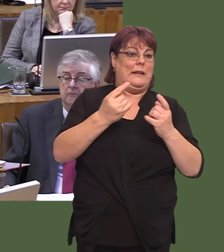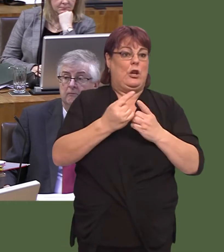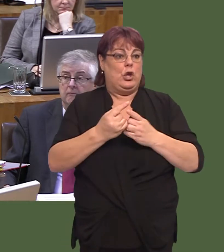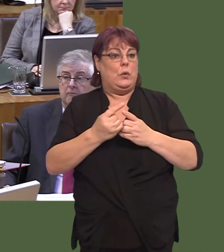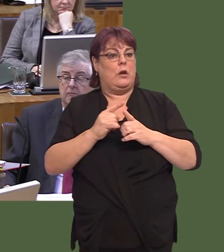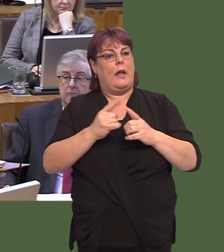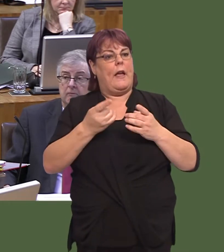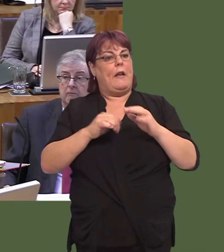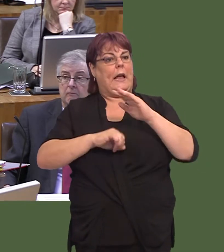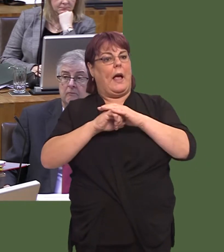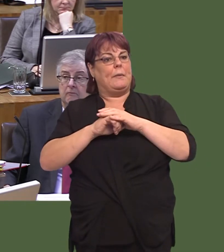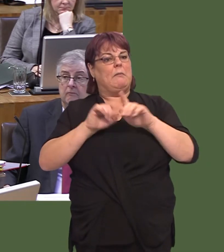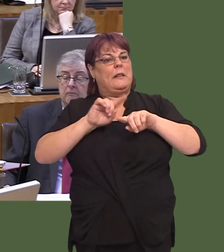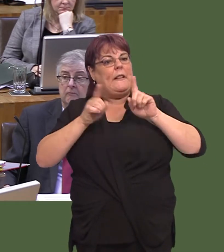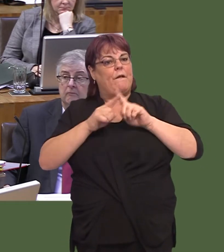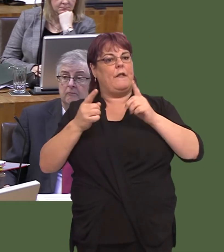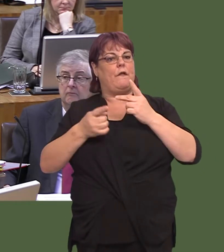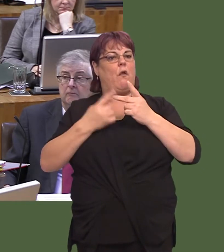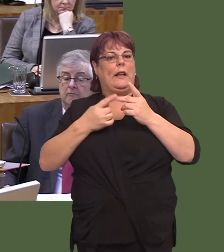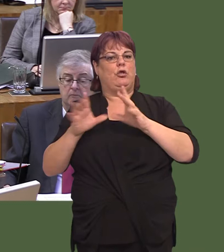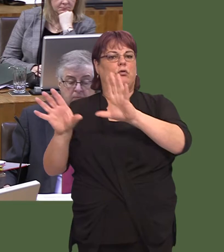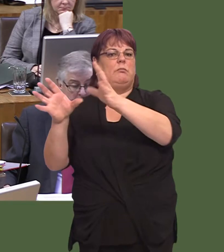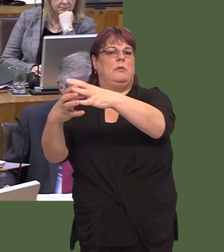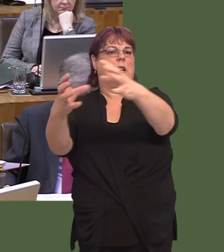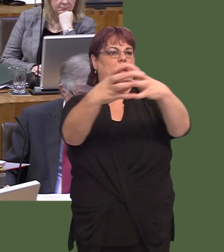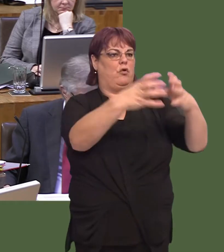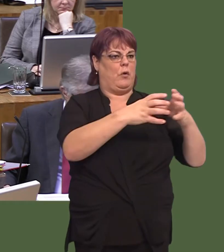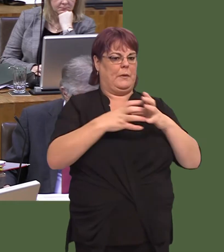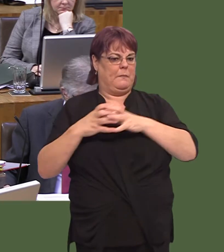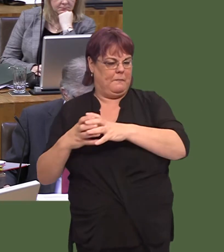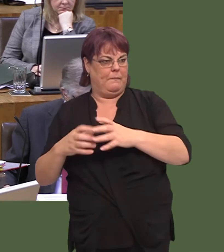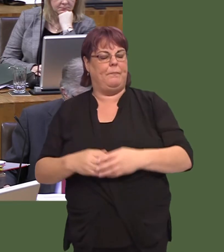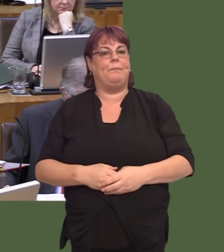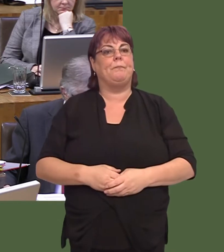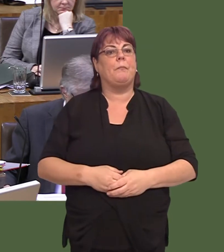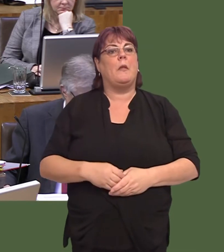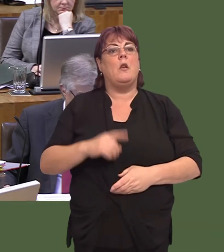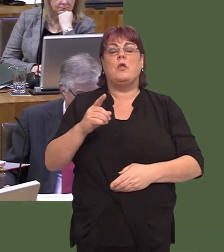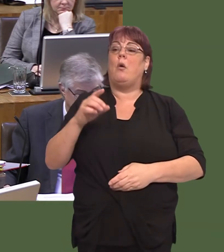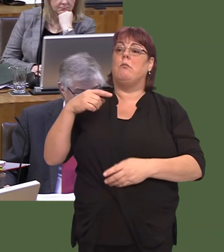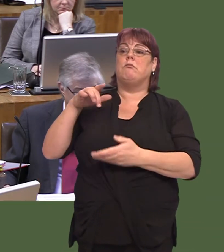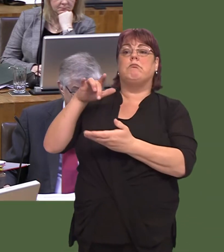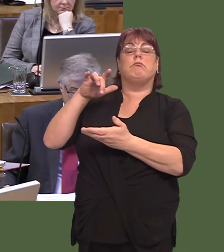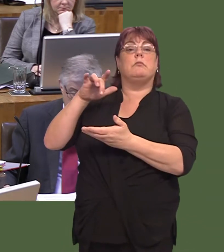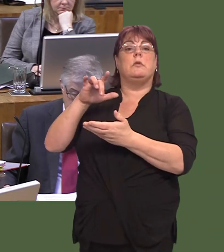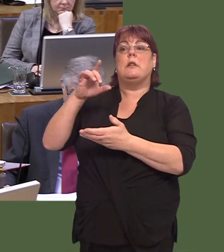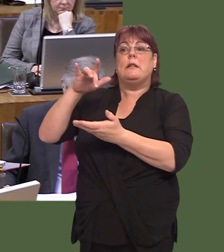I have no doubt that the thinking in the UK Government will be to do as much as possible for the City of Londonóand the financial services sectorís important to us, but itís